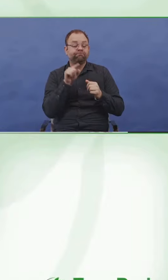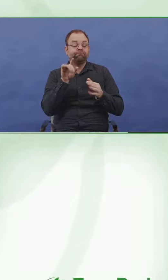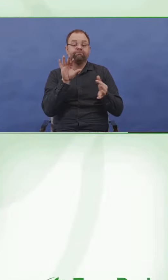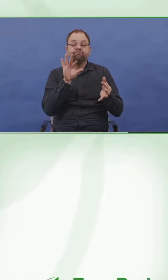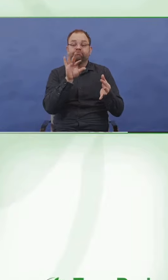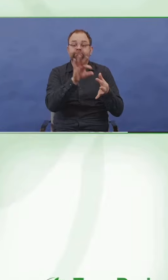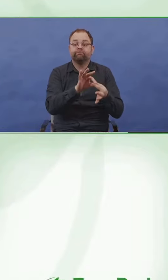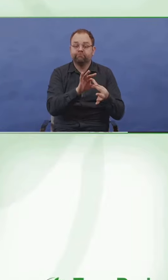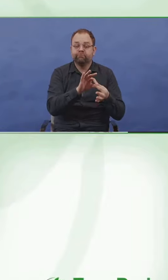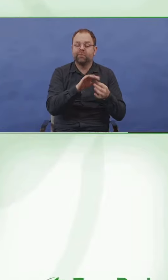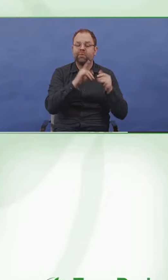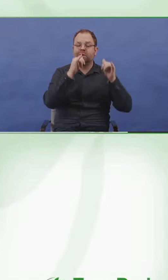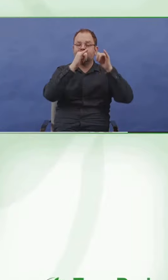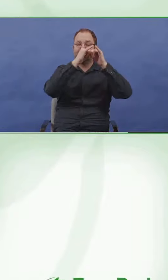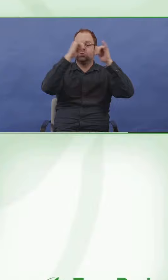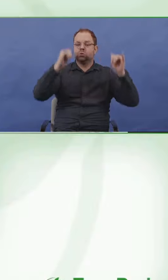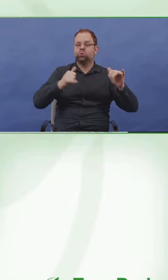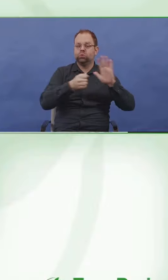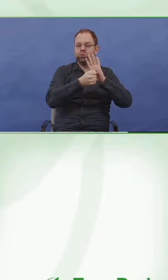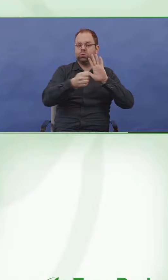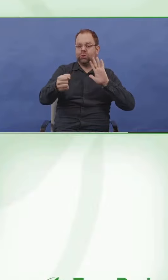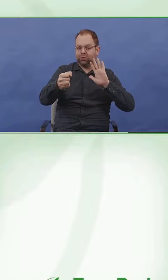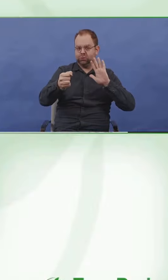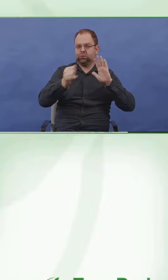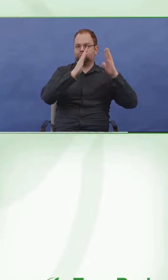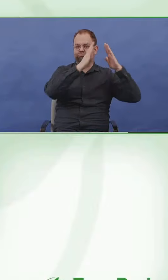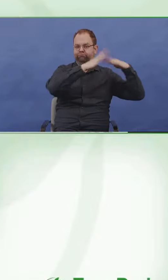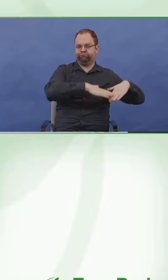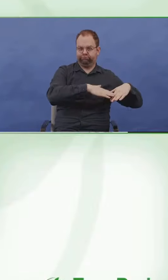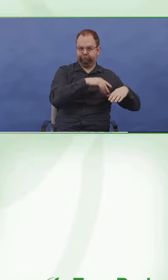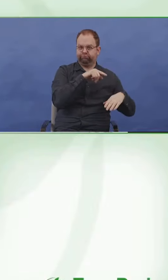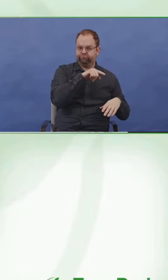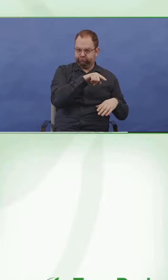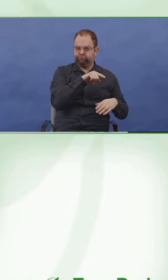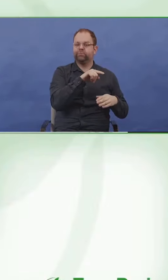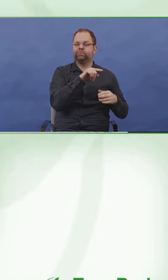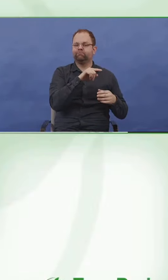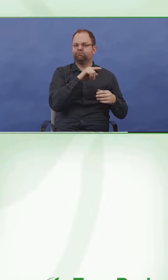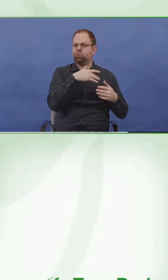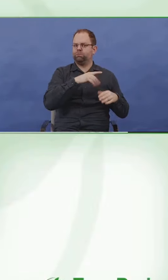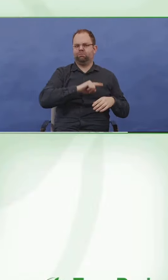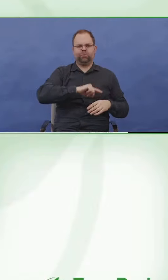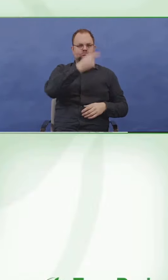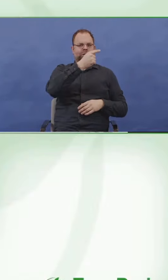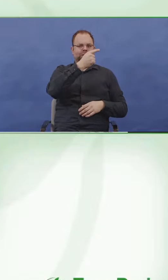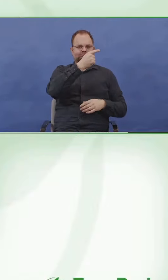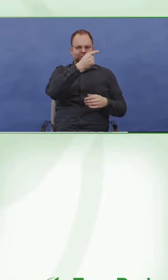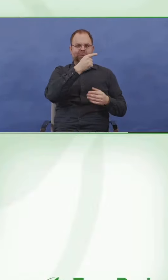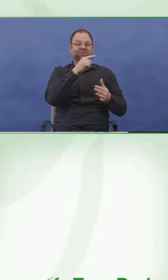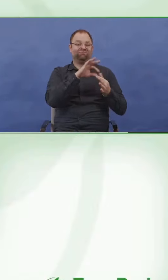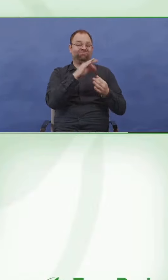So, definitely the right approach from the human rights perspective is the support approach.